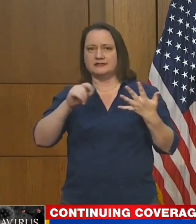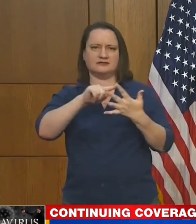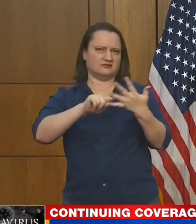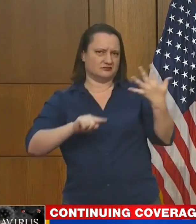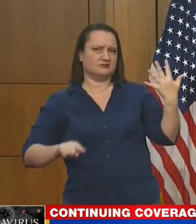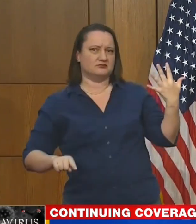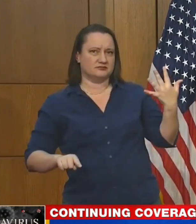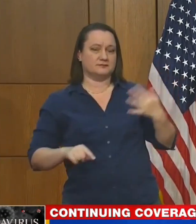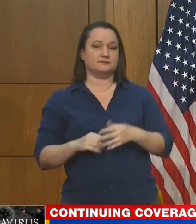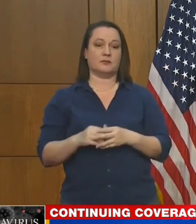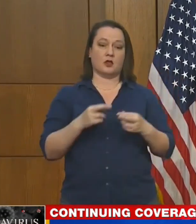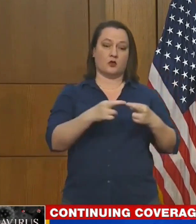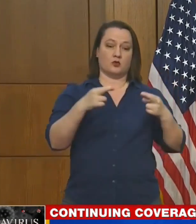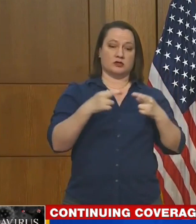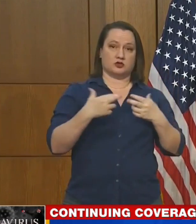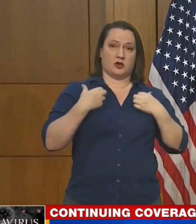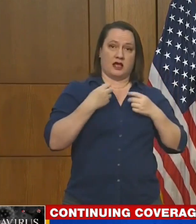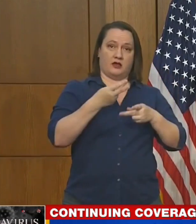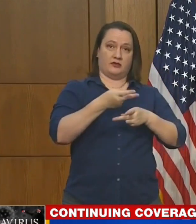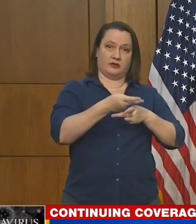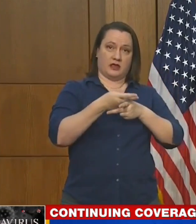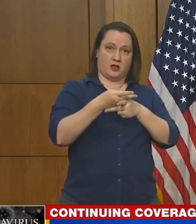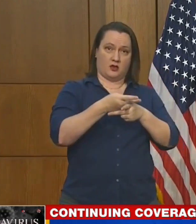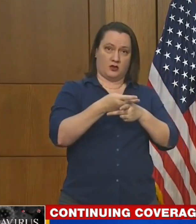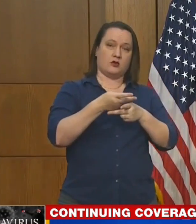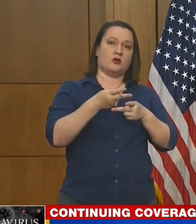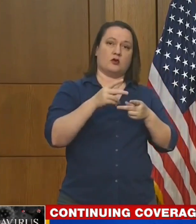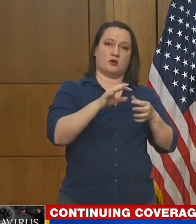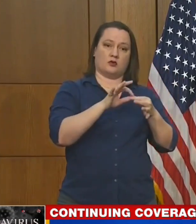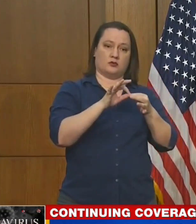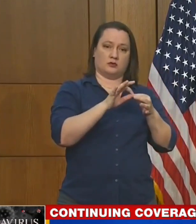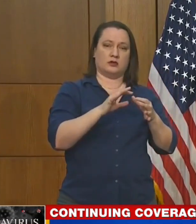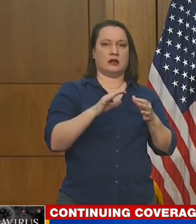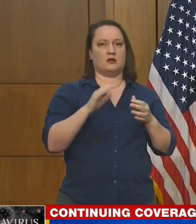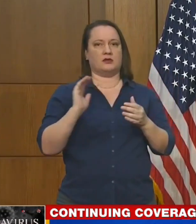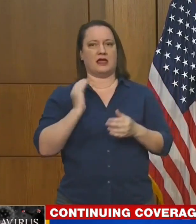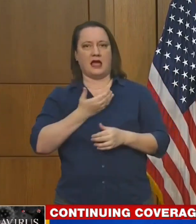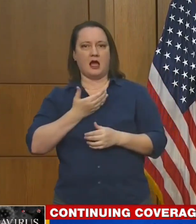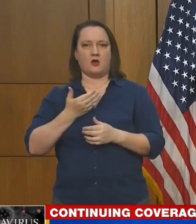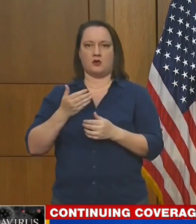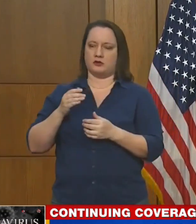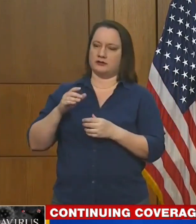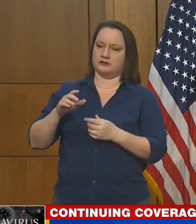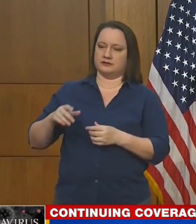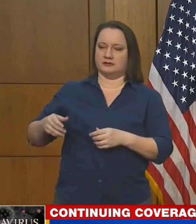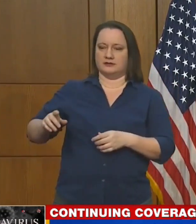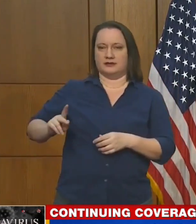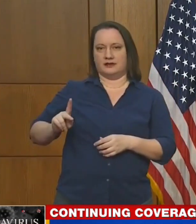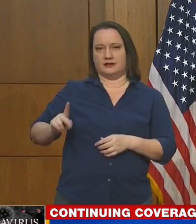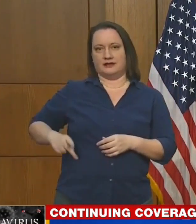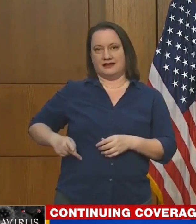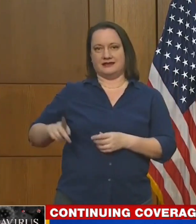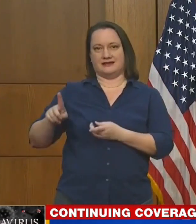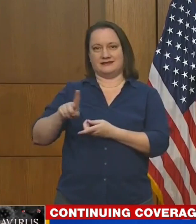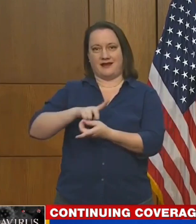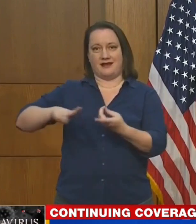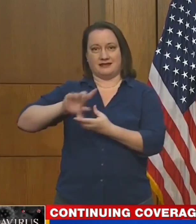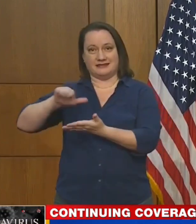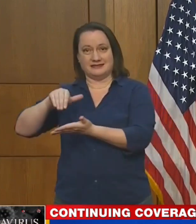CENTERS AND FREE CLINICS HOSPICE AND MORE. OUR REGIONAL HEALTH CARE COALITIONS COORDINATE CLOSELY WITH OUR